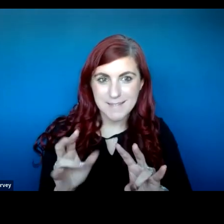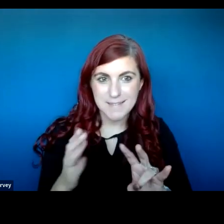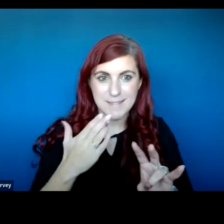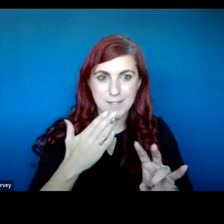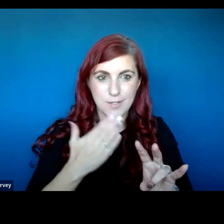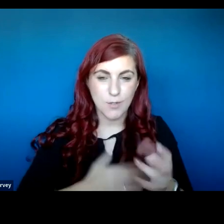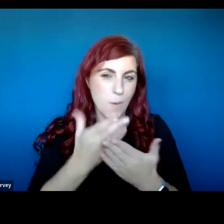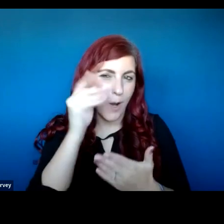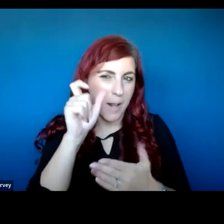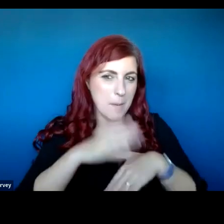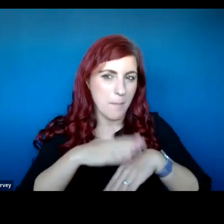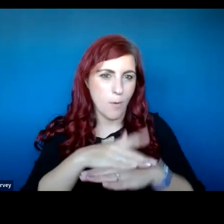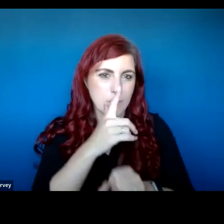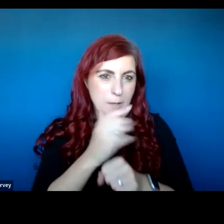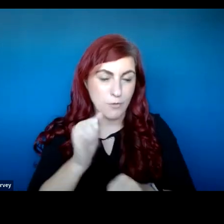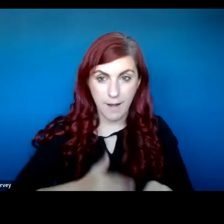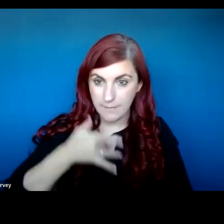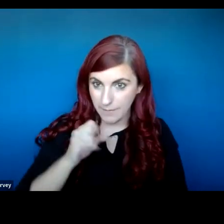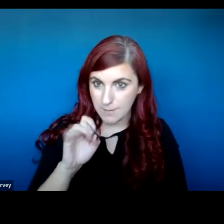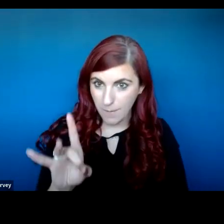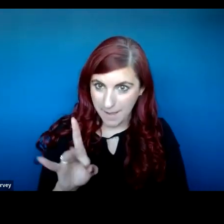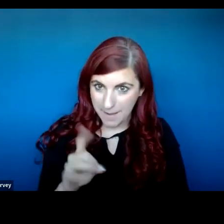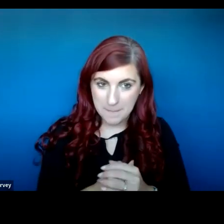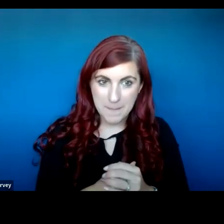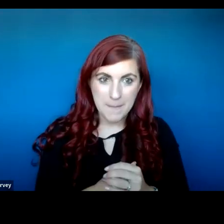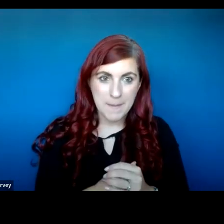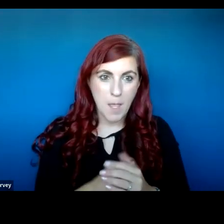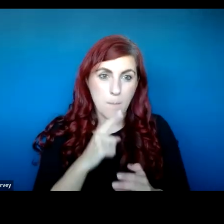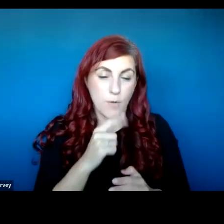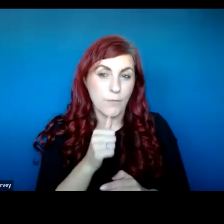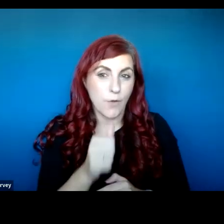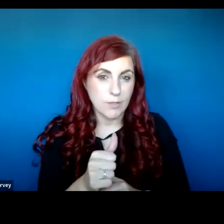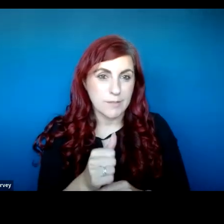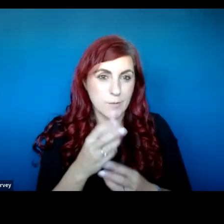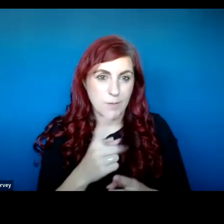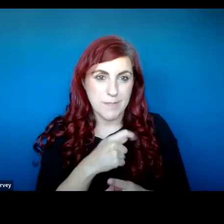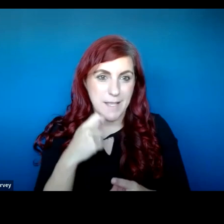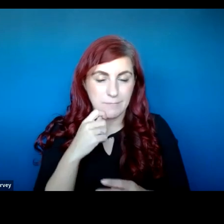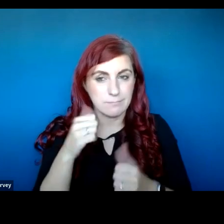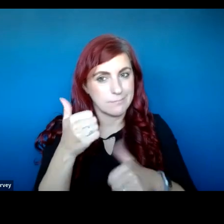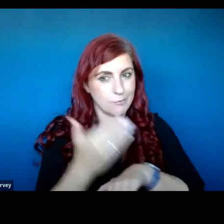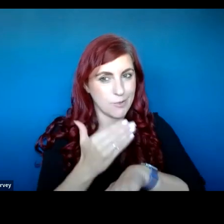bit more about your life, if that's okay? Before I do, I just want to say what a great job, I know you were very nervous